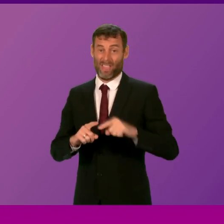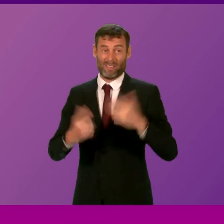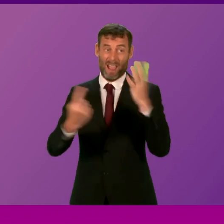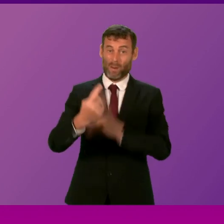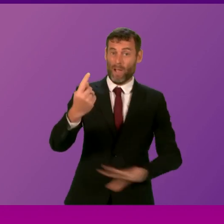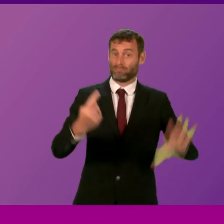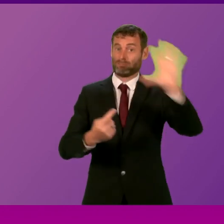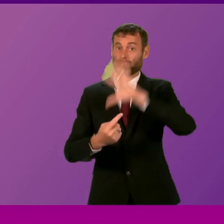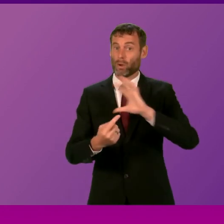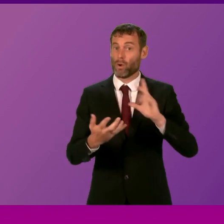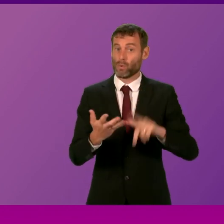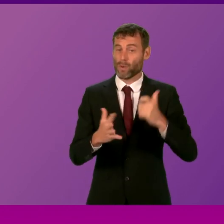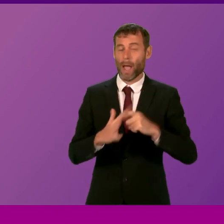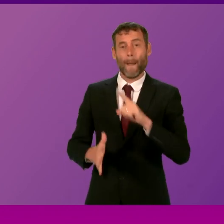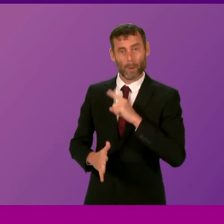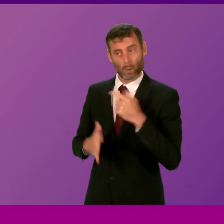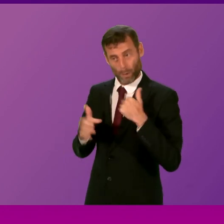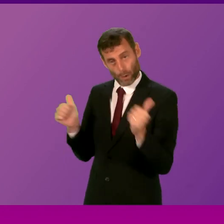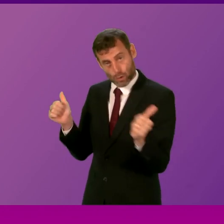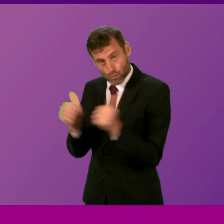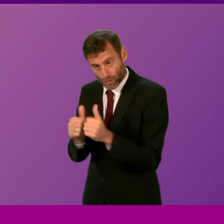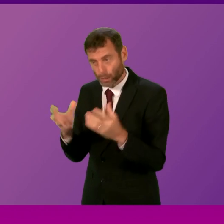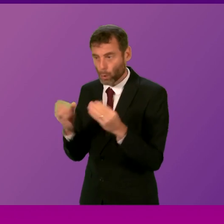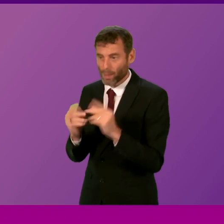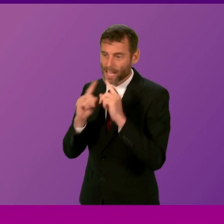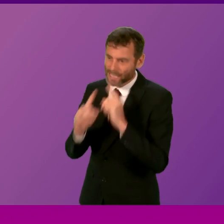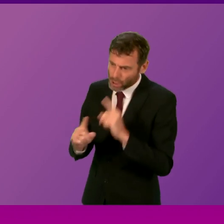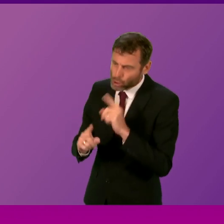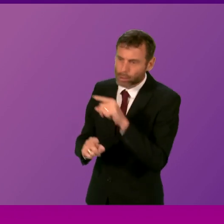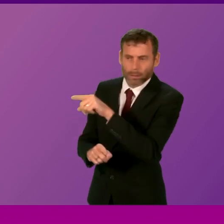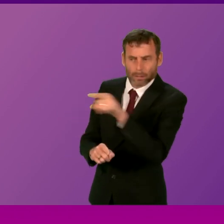because we settled with the teachers in relation to their pay claim.